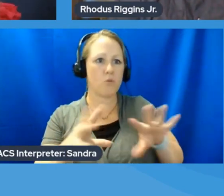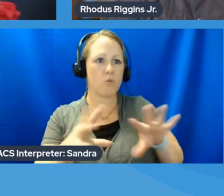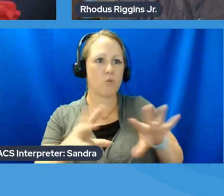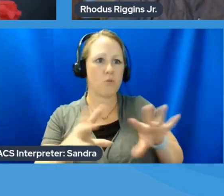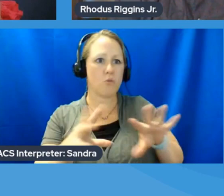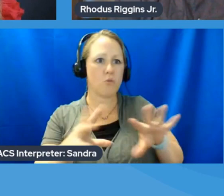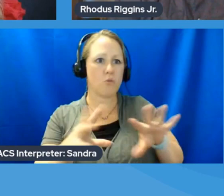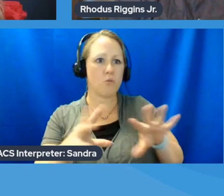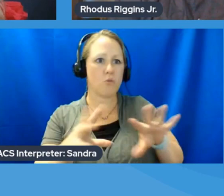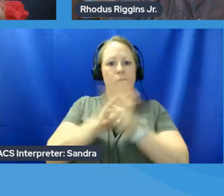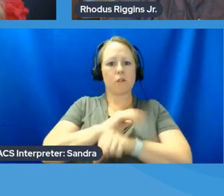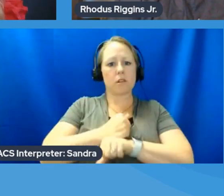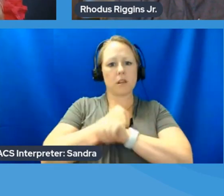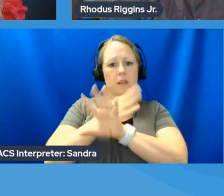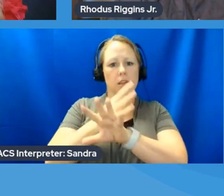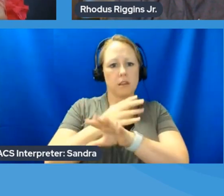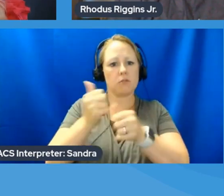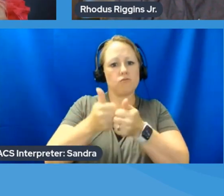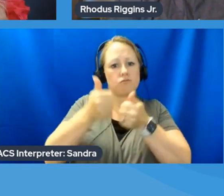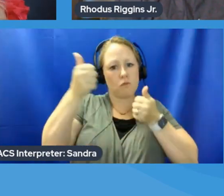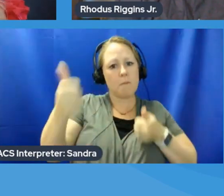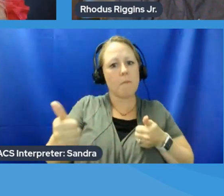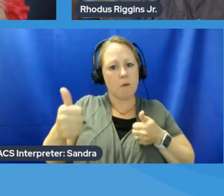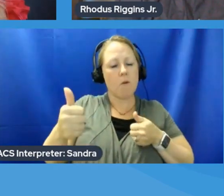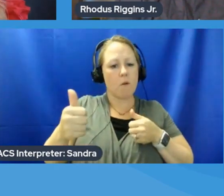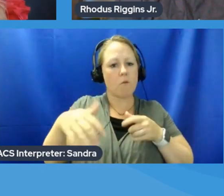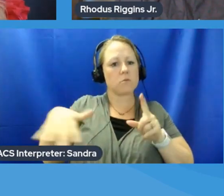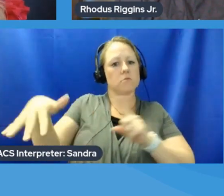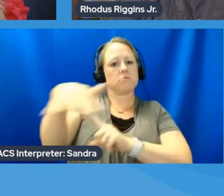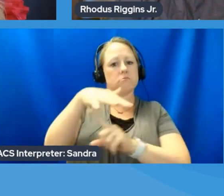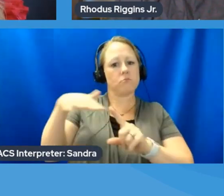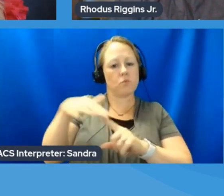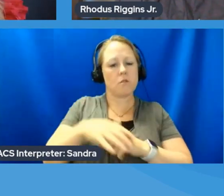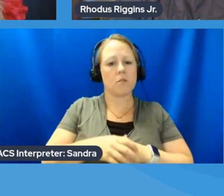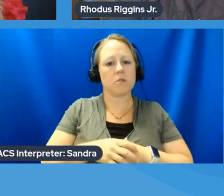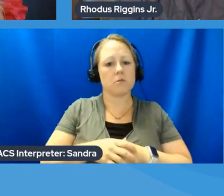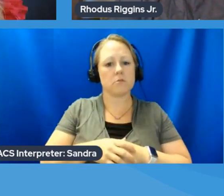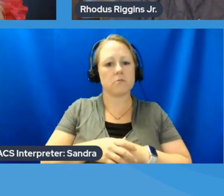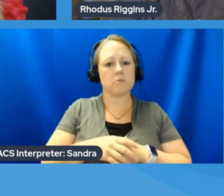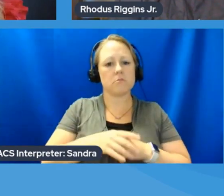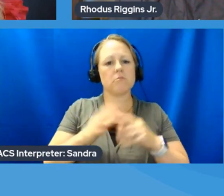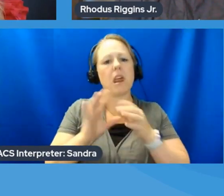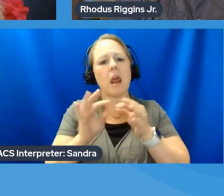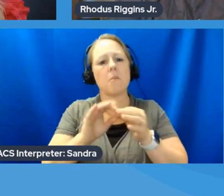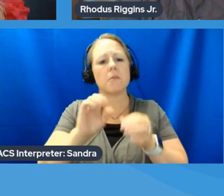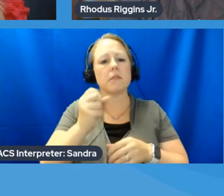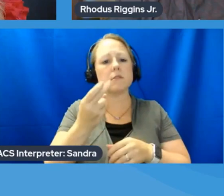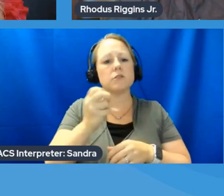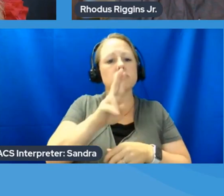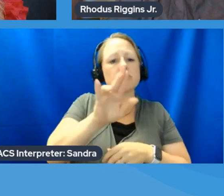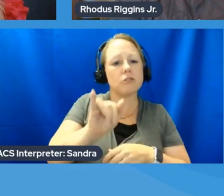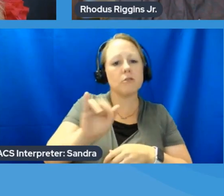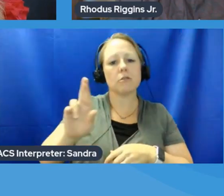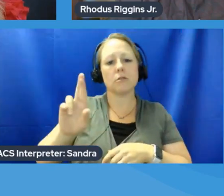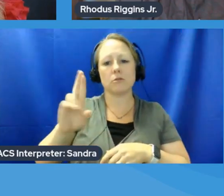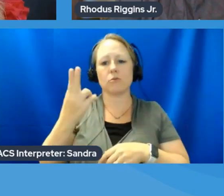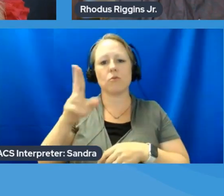And I think this is what I think Rhodus and Sherri had also, you know, alluded to is that